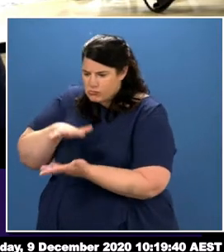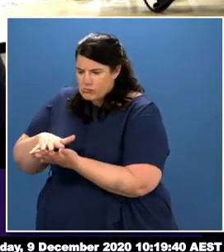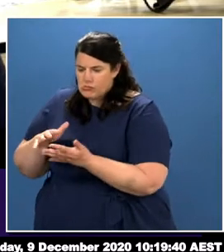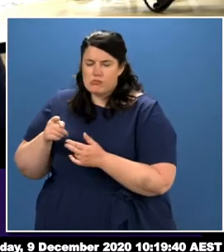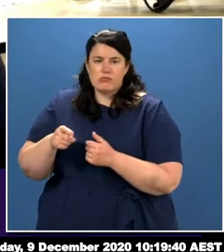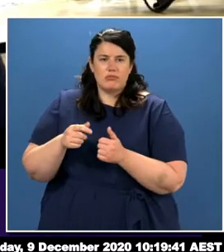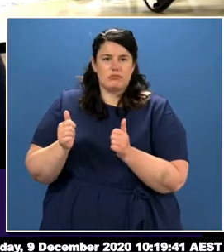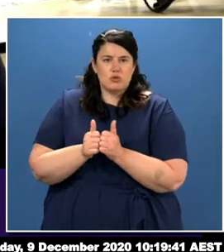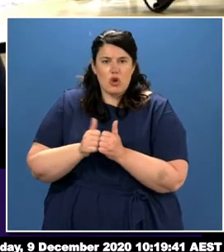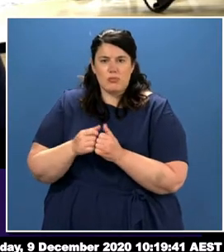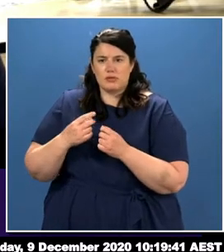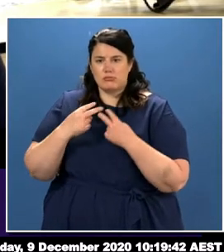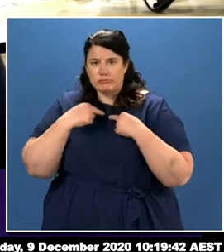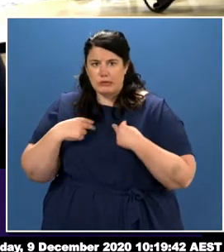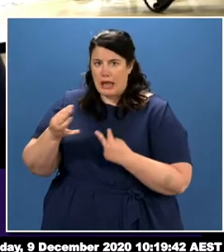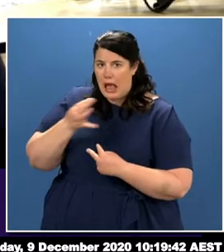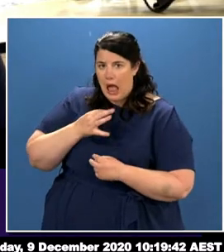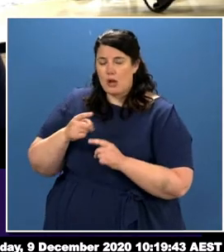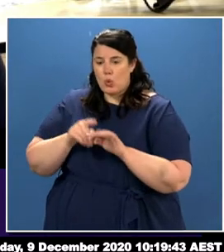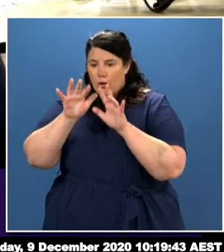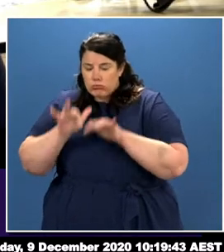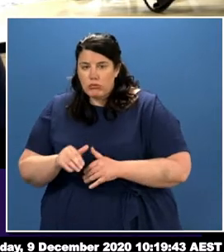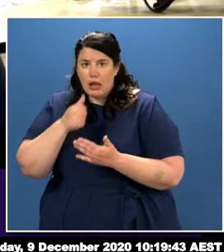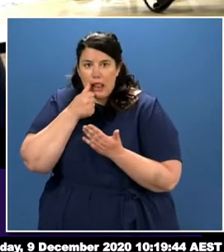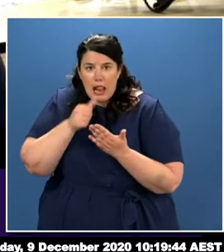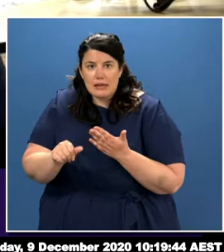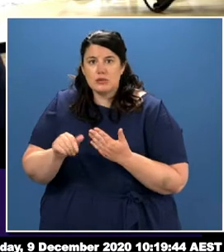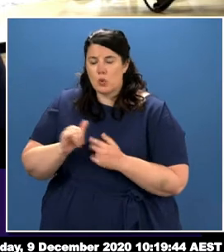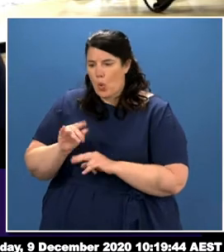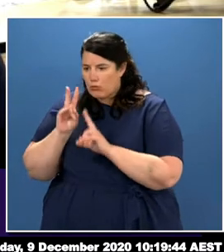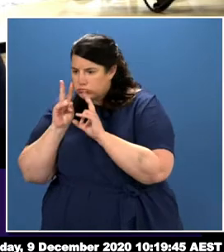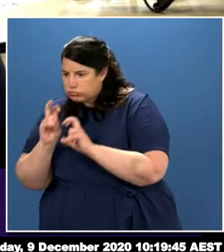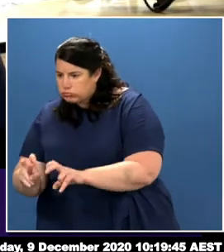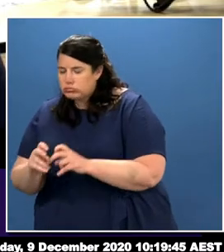requested or preparing letters or preparing discovery that the other